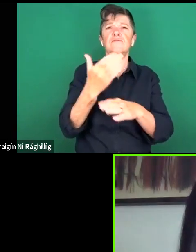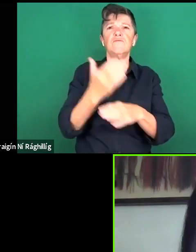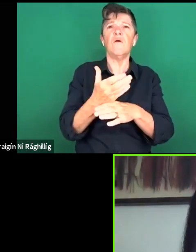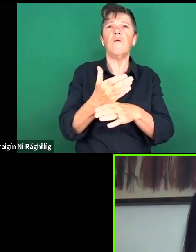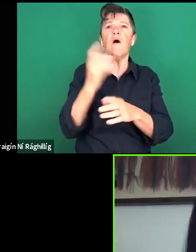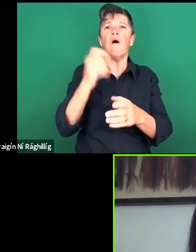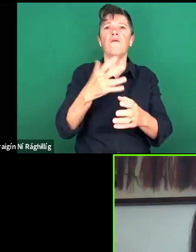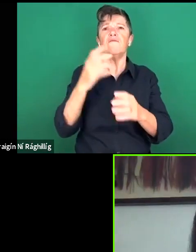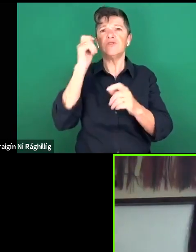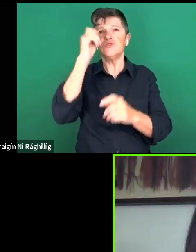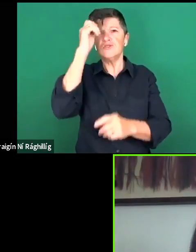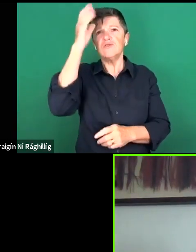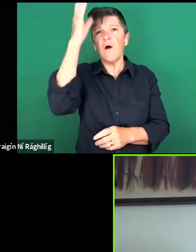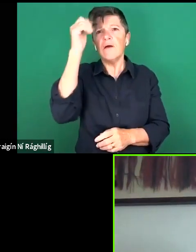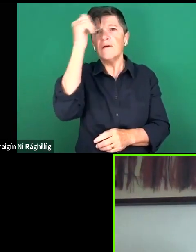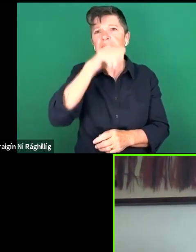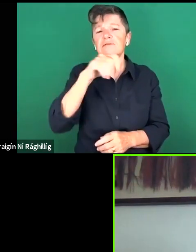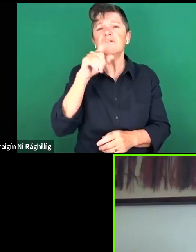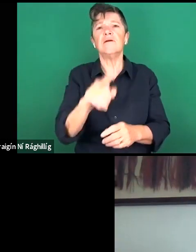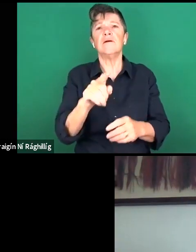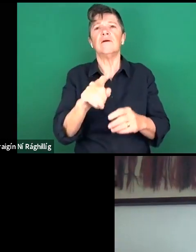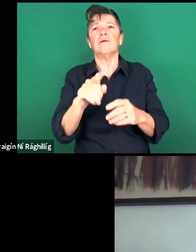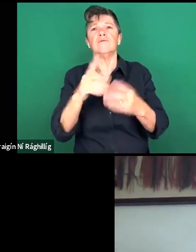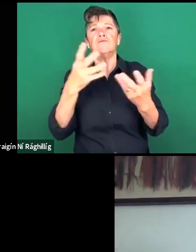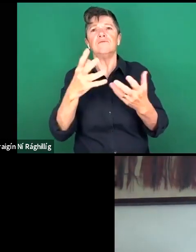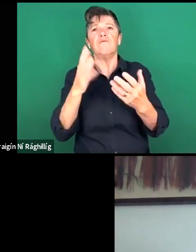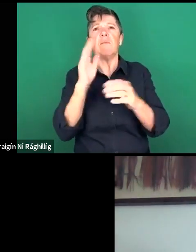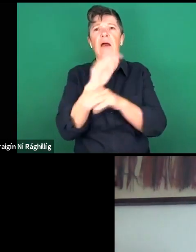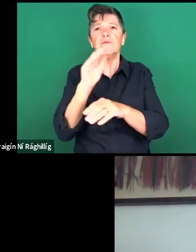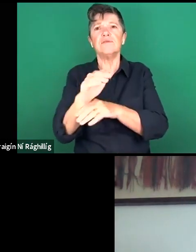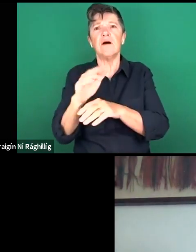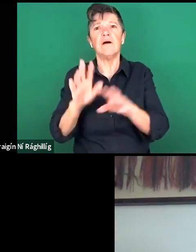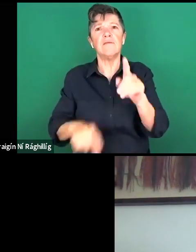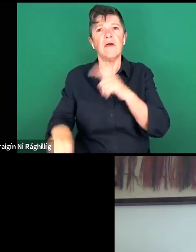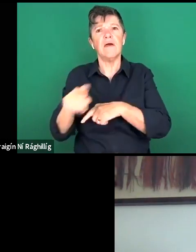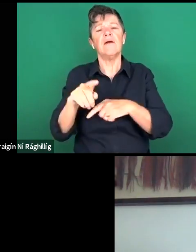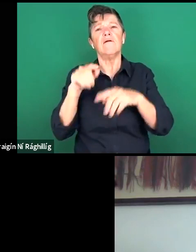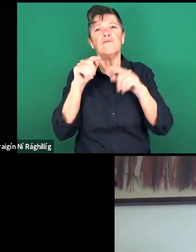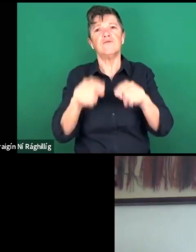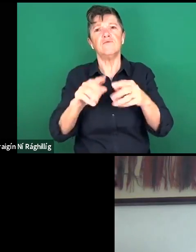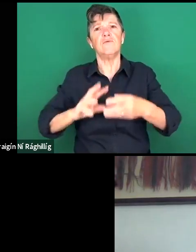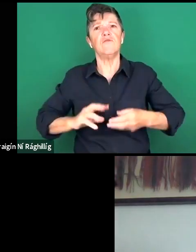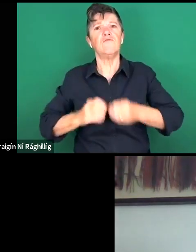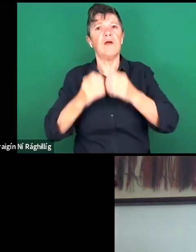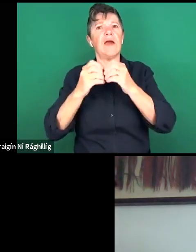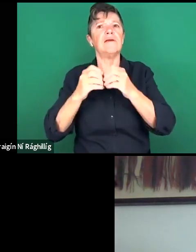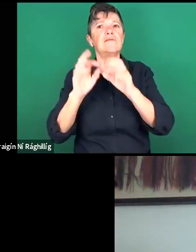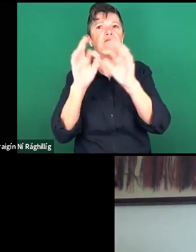addresses those who are able to leave. I want to address